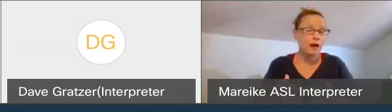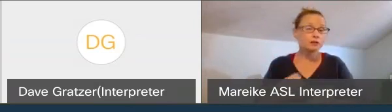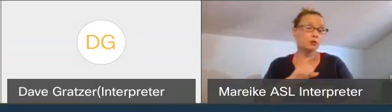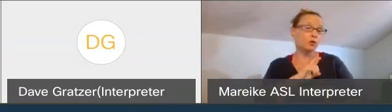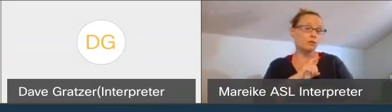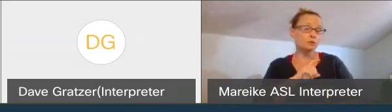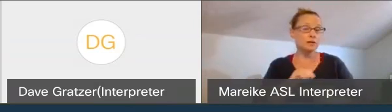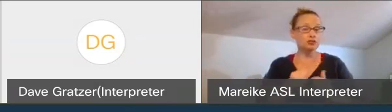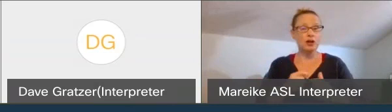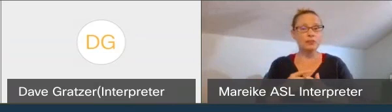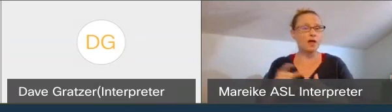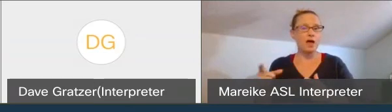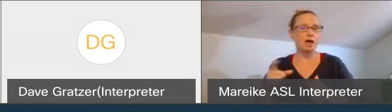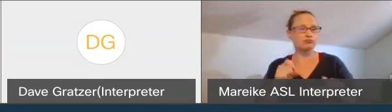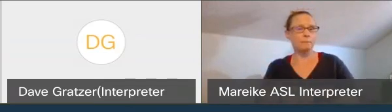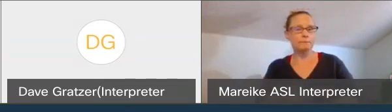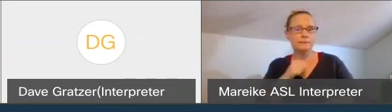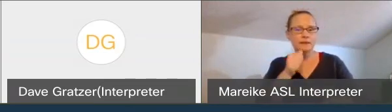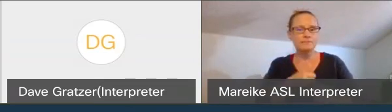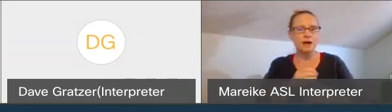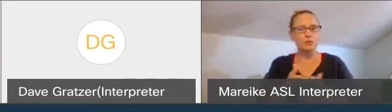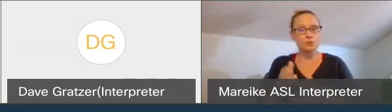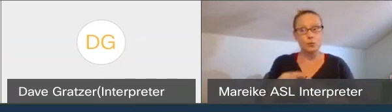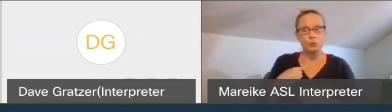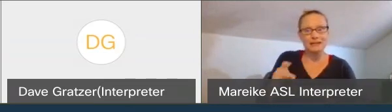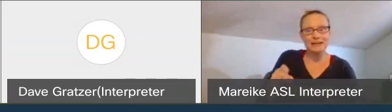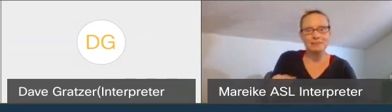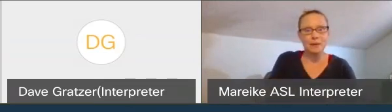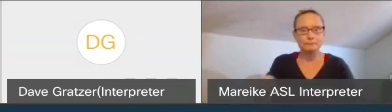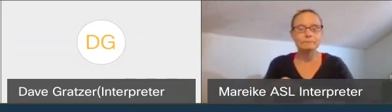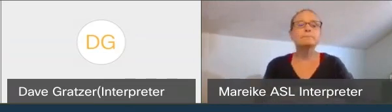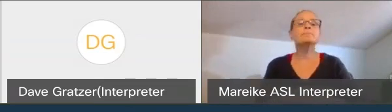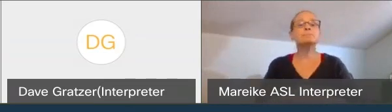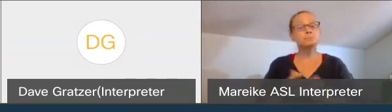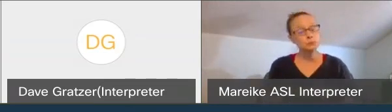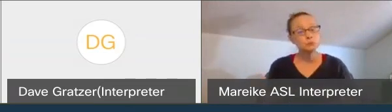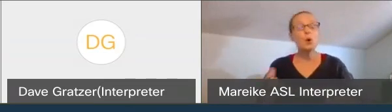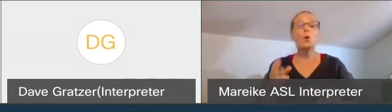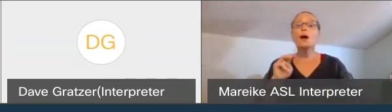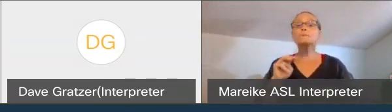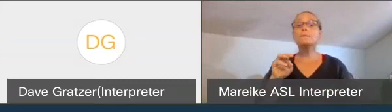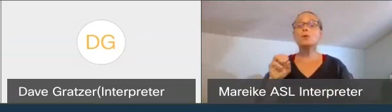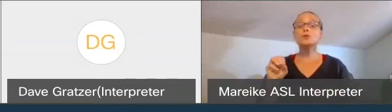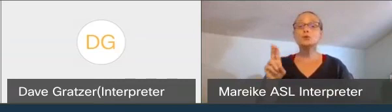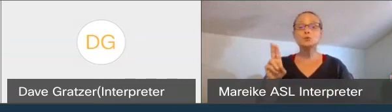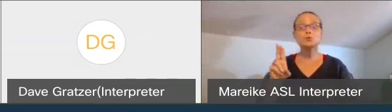and then they have not followed through when we've needed their services. And so, the MOU has, uh--has the organization